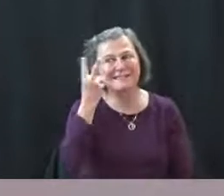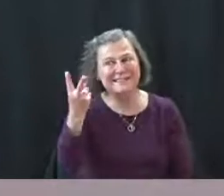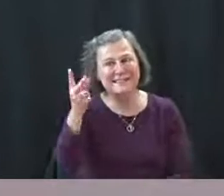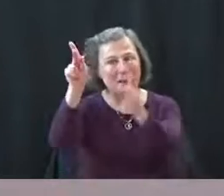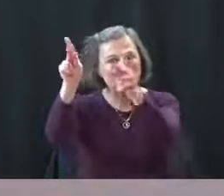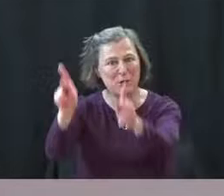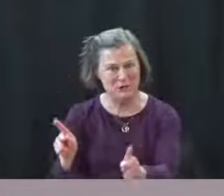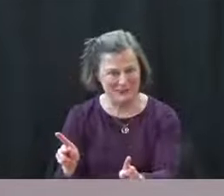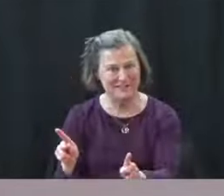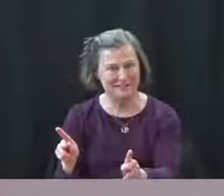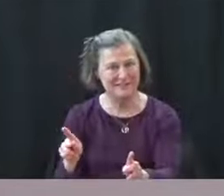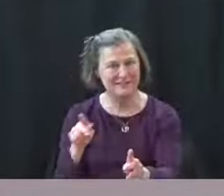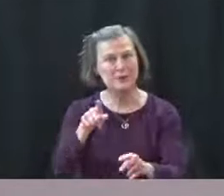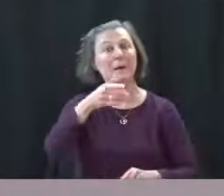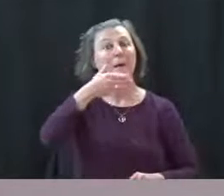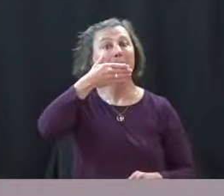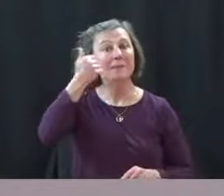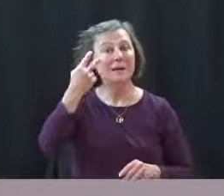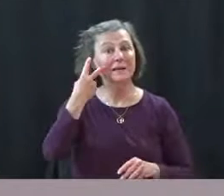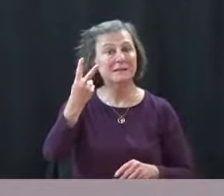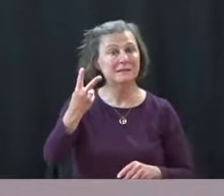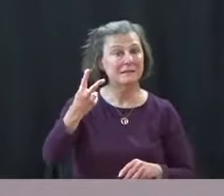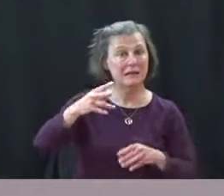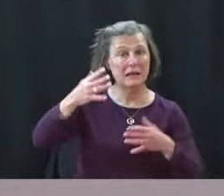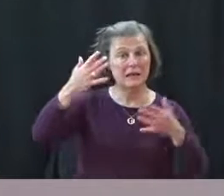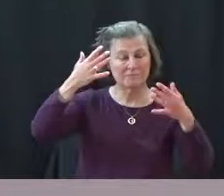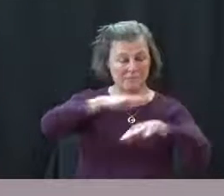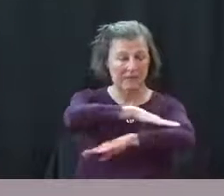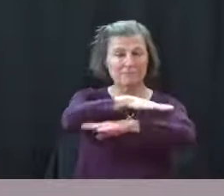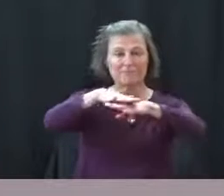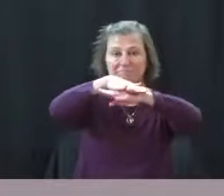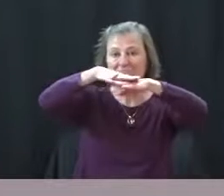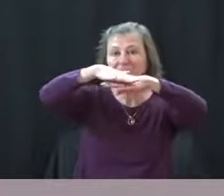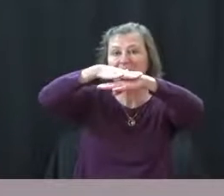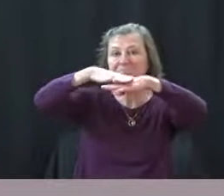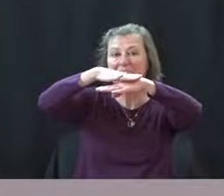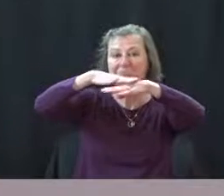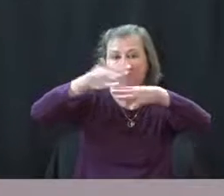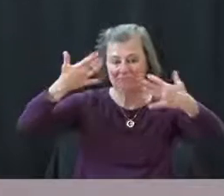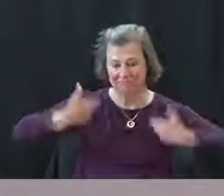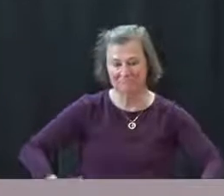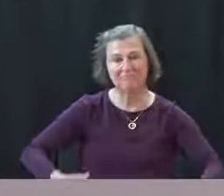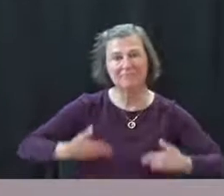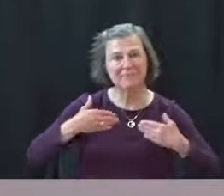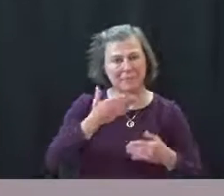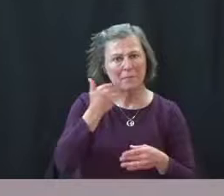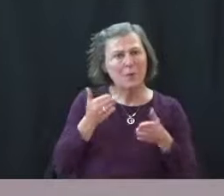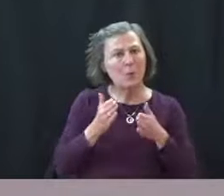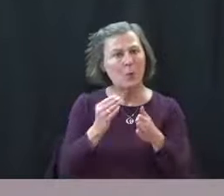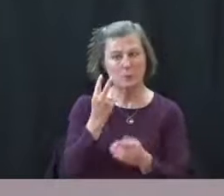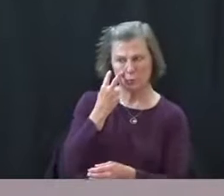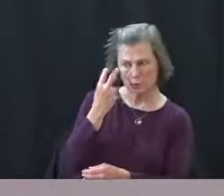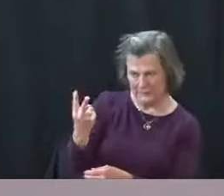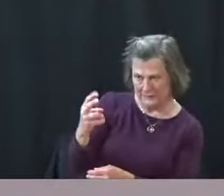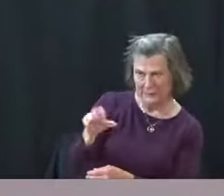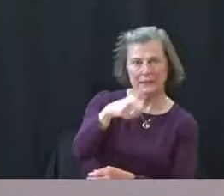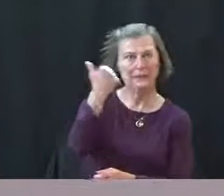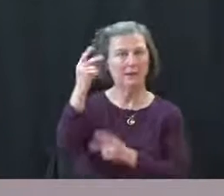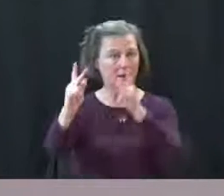You are at best seeing the outer trappings. There's a better way to see others.